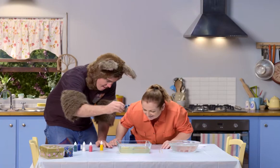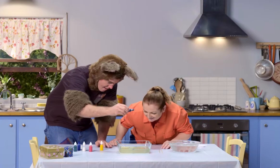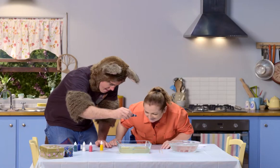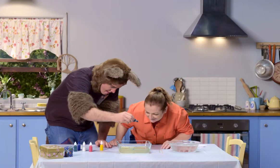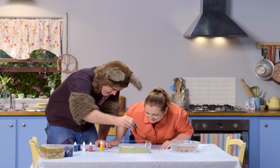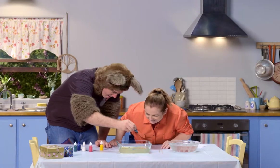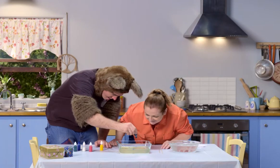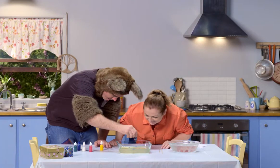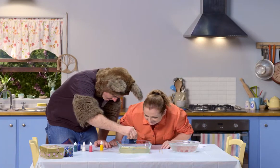Ho-ho!